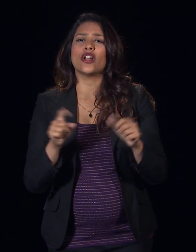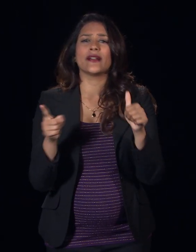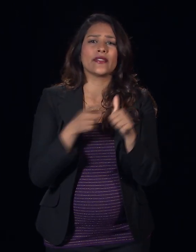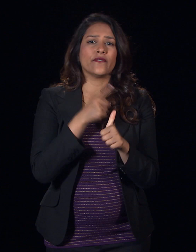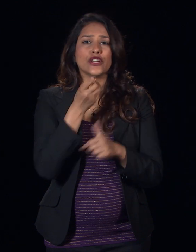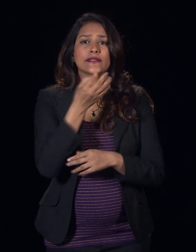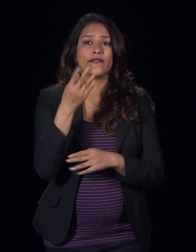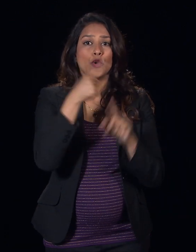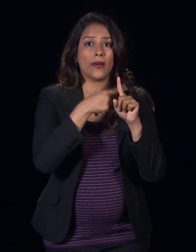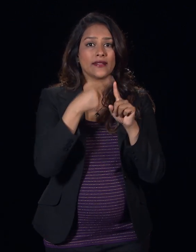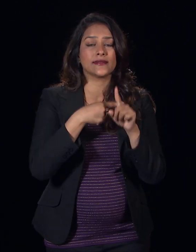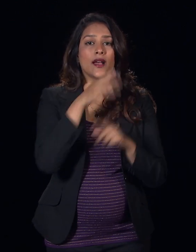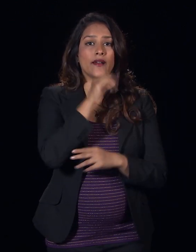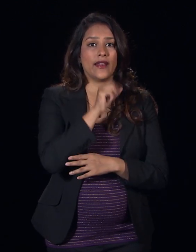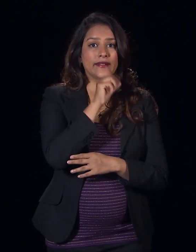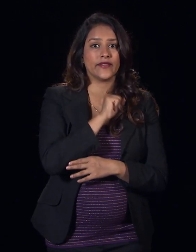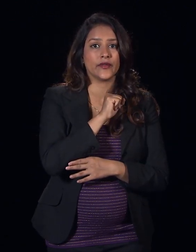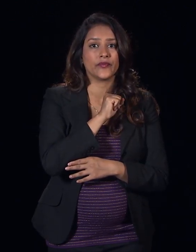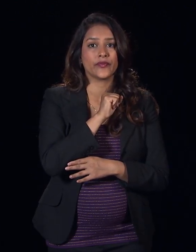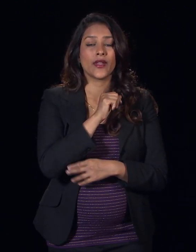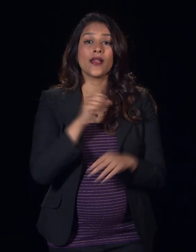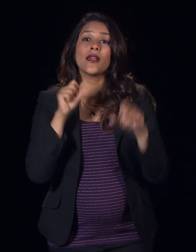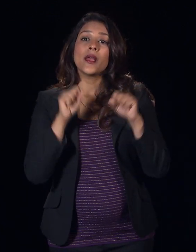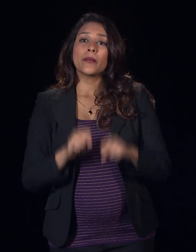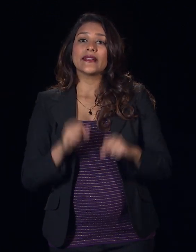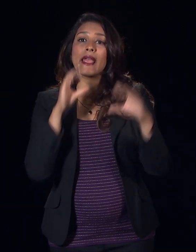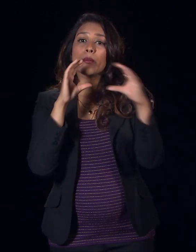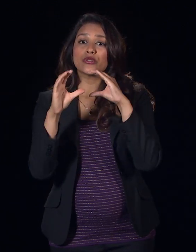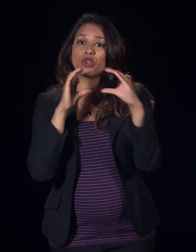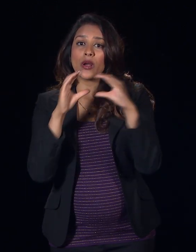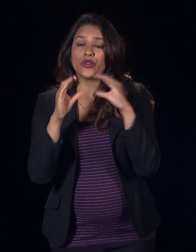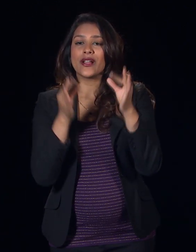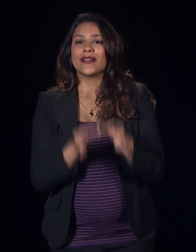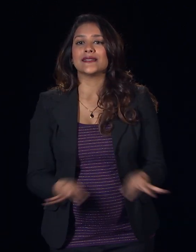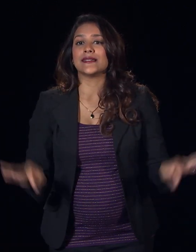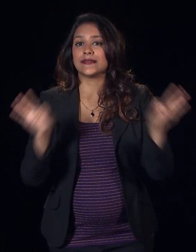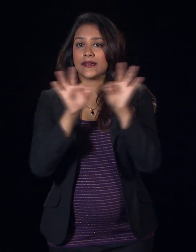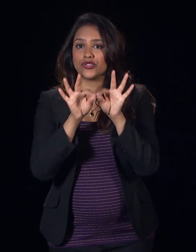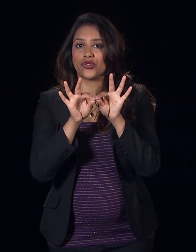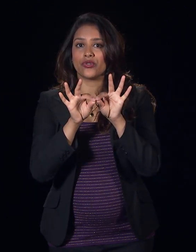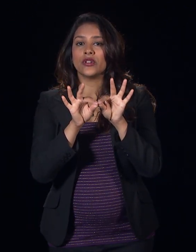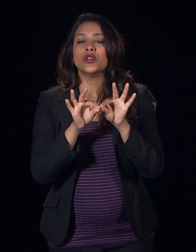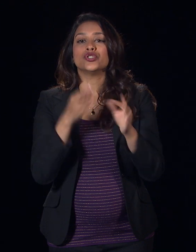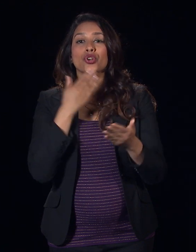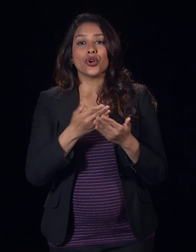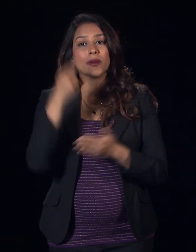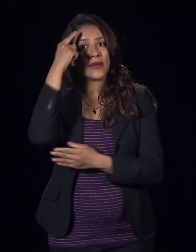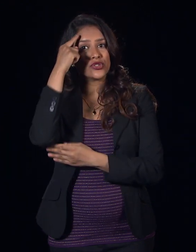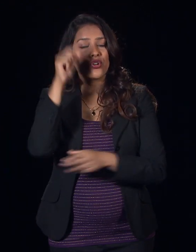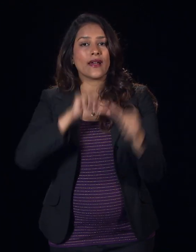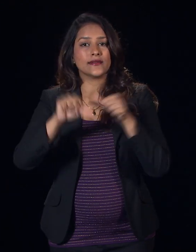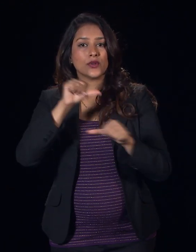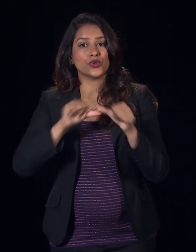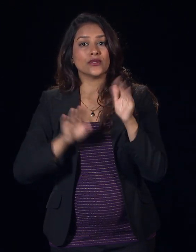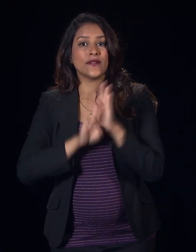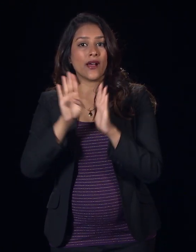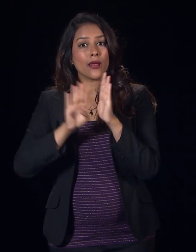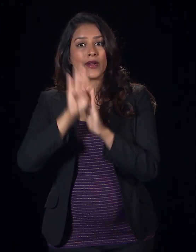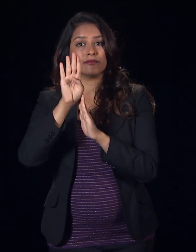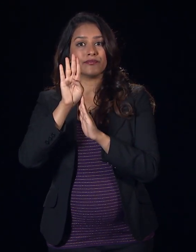in the first few months of life. Being able to communicate is essential to good mental and social development.